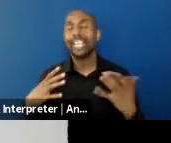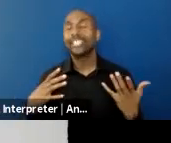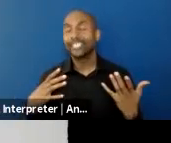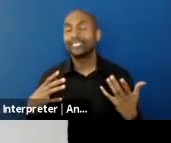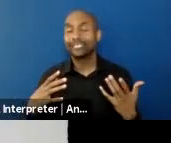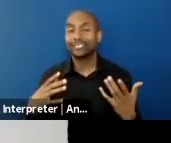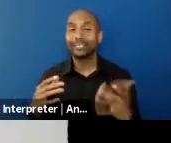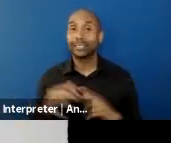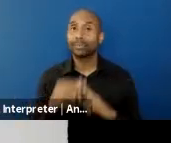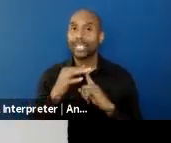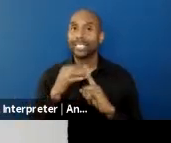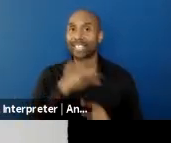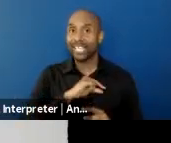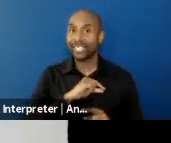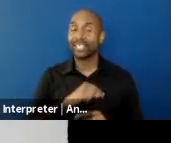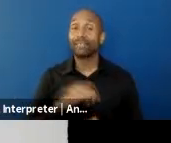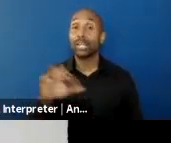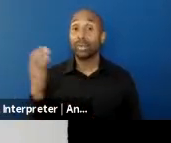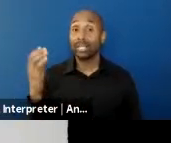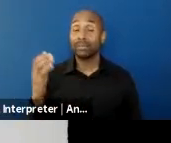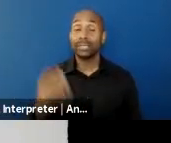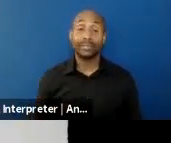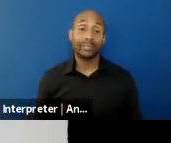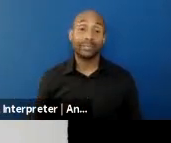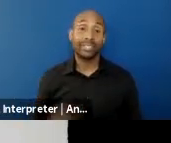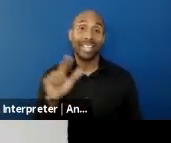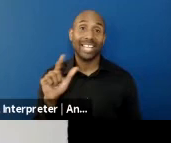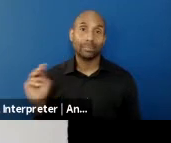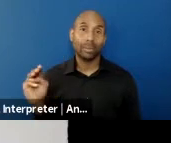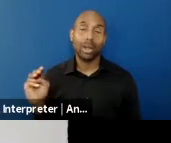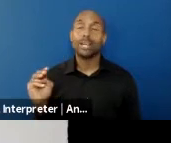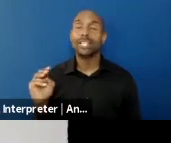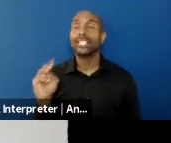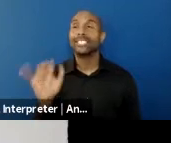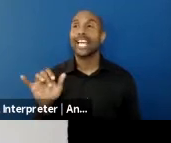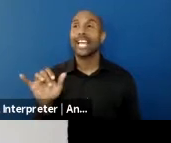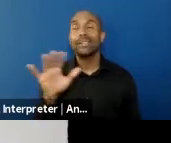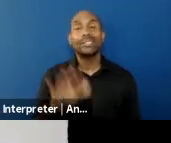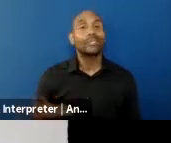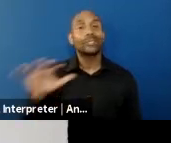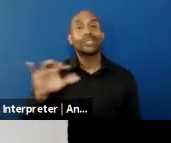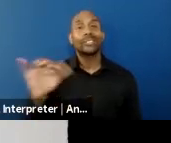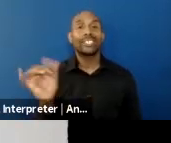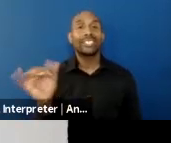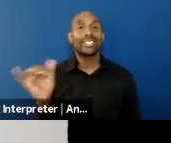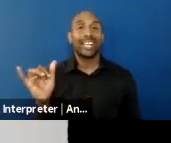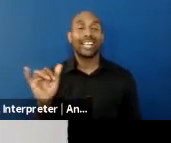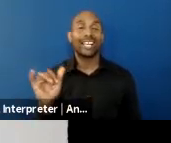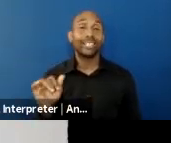Thanksgiving and Christmas. Lexington Market was like Whole Foods today.